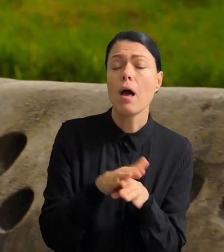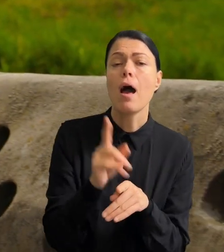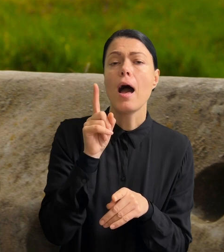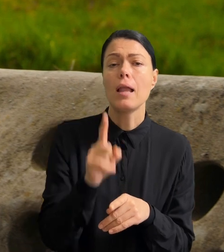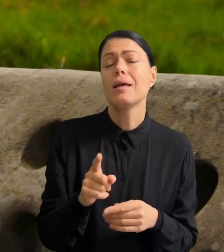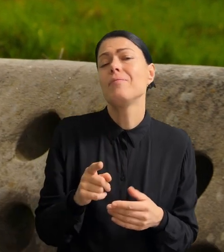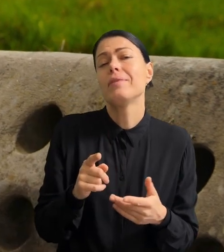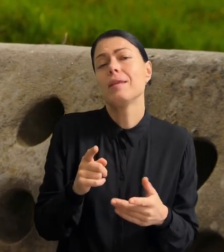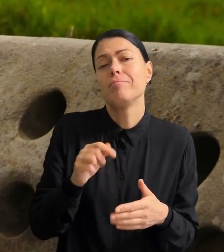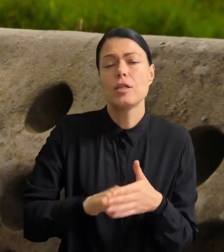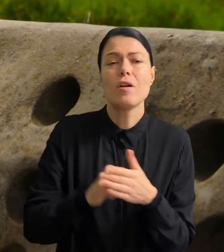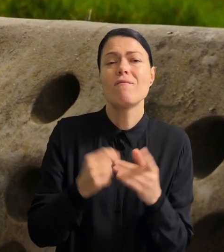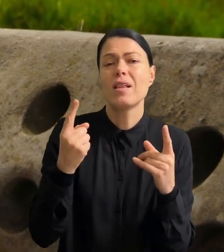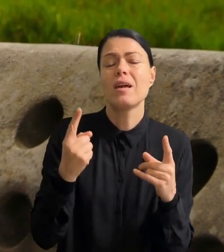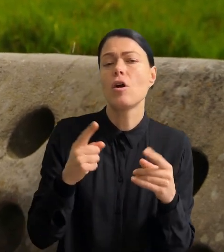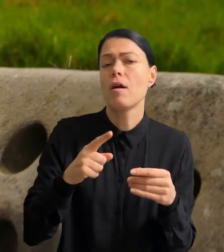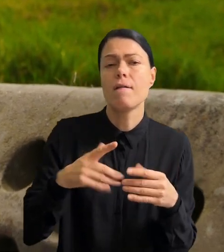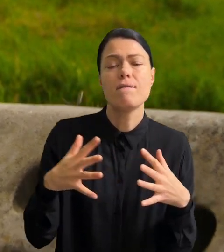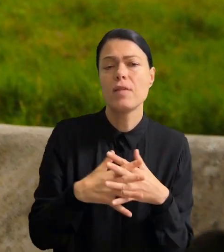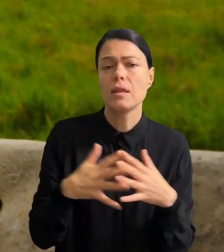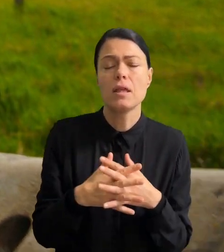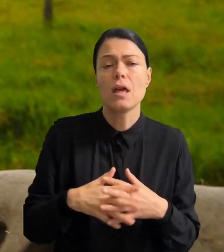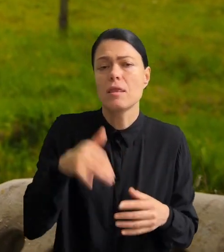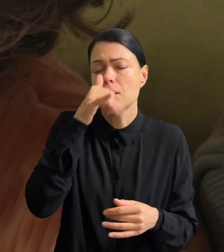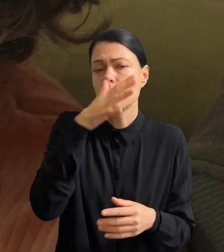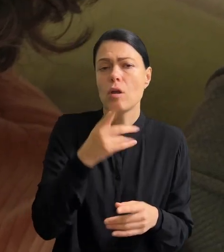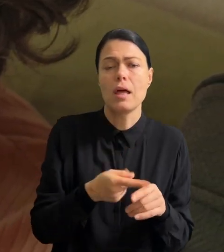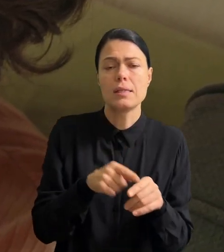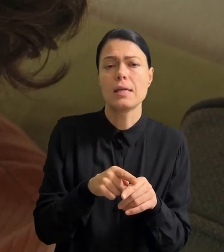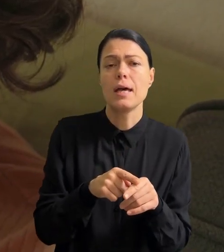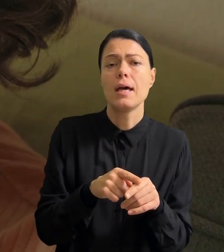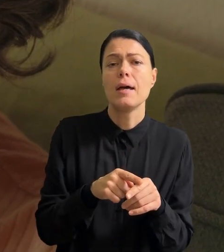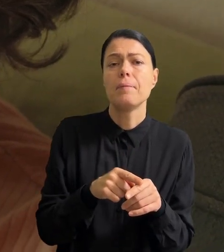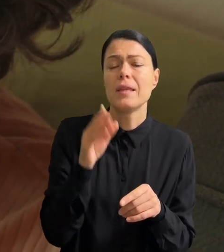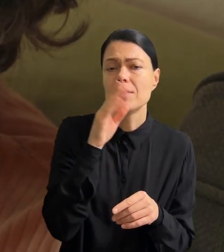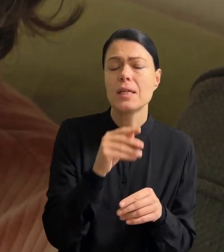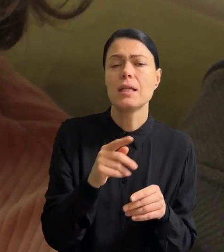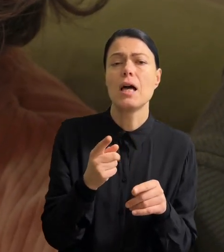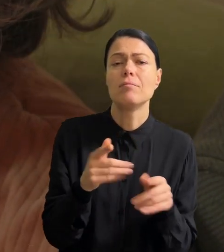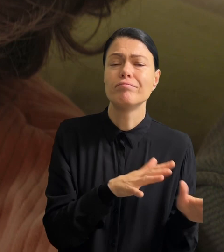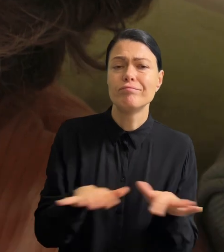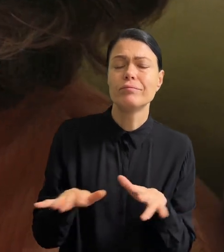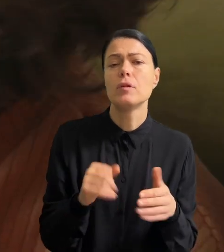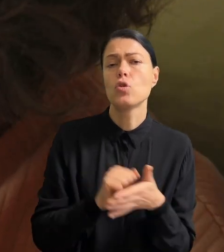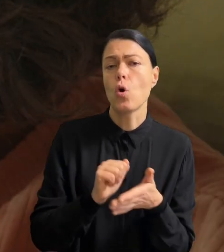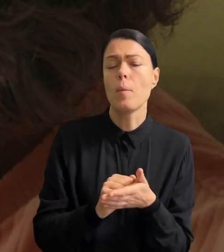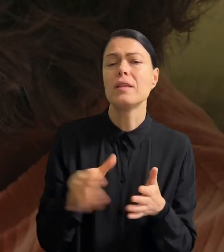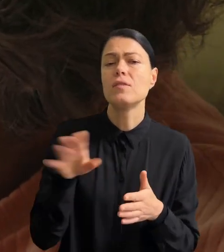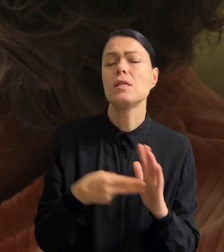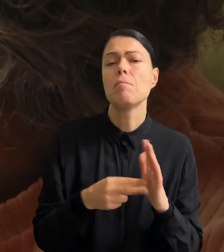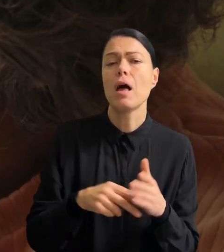But due to the large-scale invasion, I didn’t have time to deal with all the documents and plans.